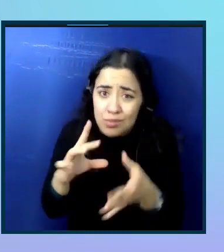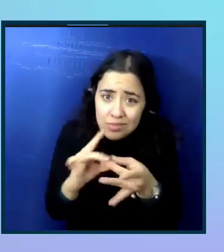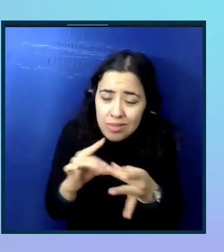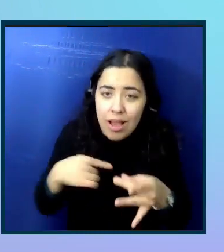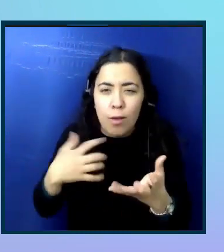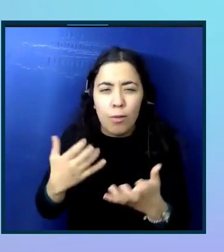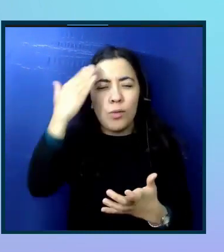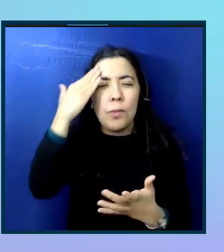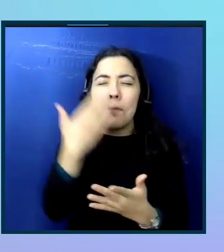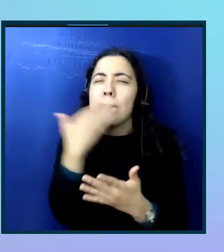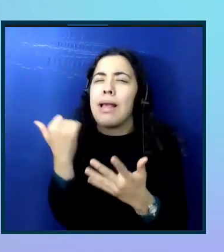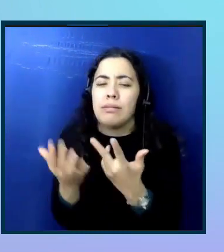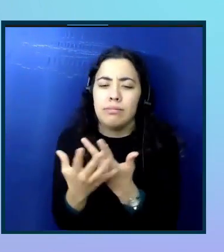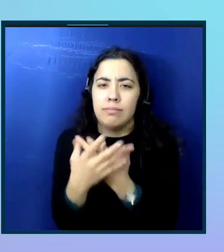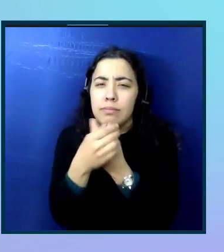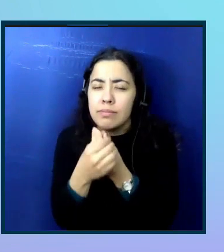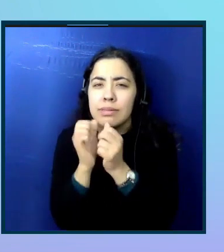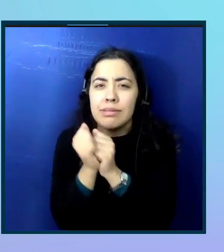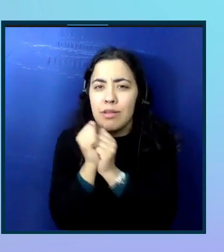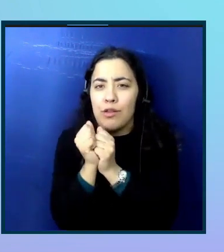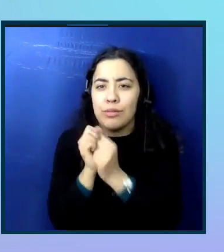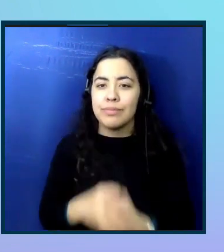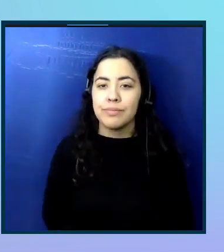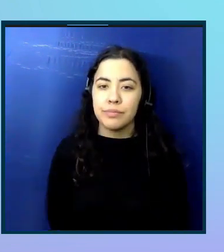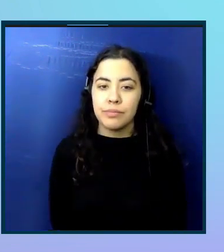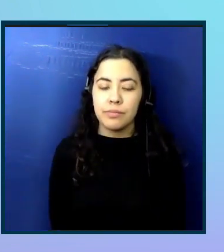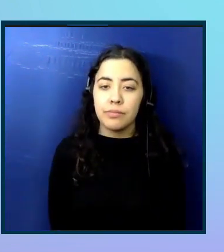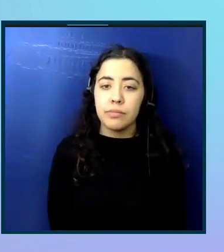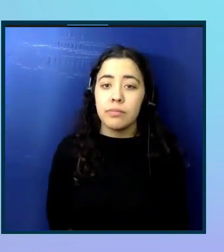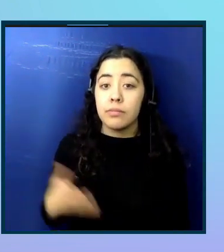Oh, well, uh, maybe if you want to know more about that,